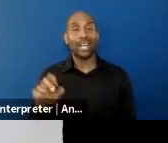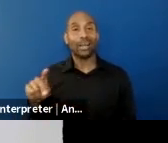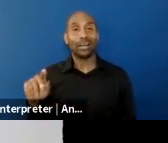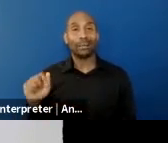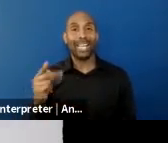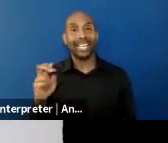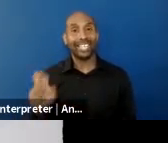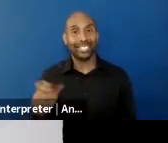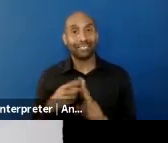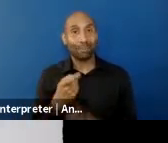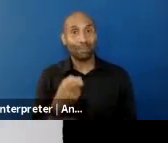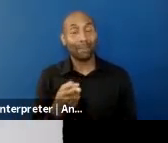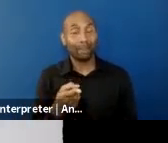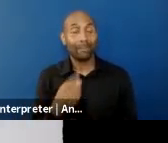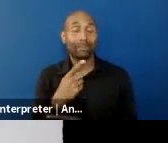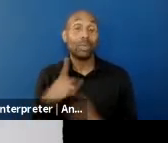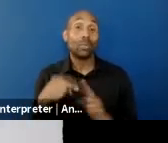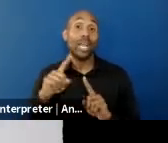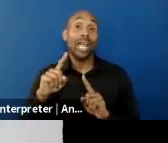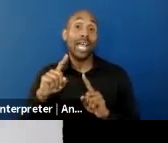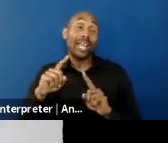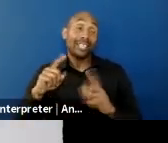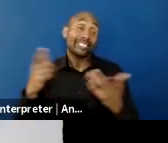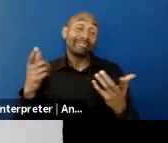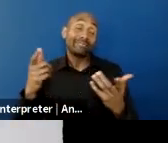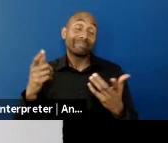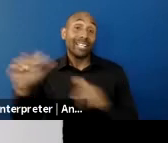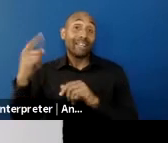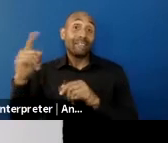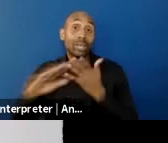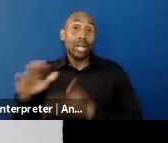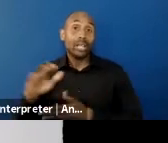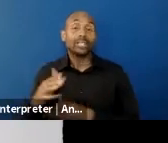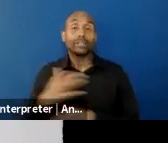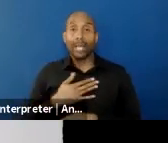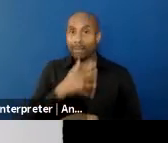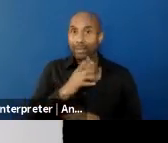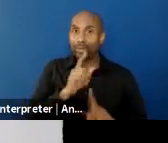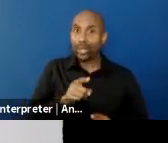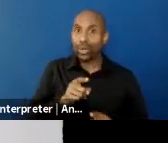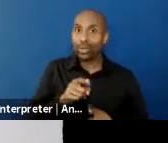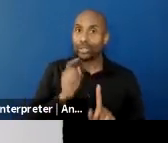My mom would go to this stall for cookies and gummy bears.